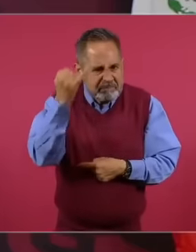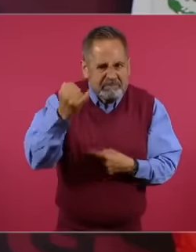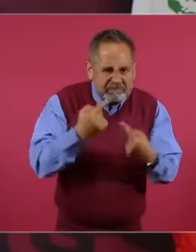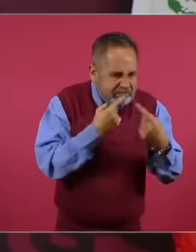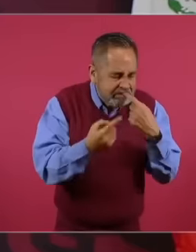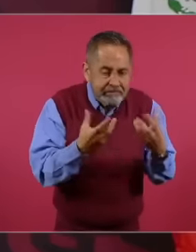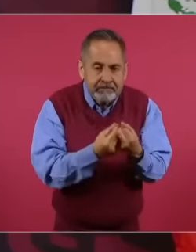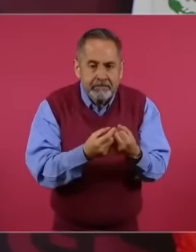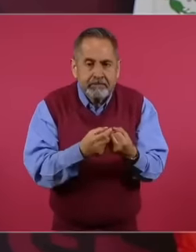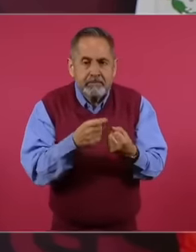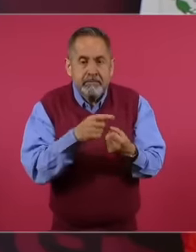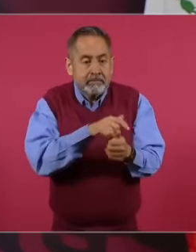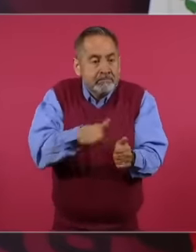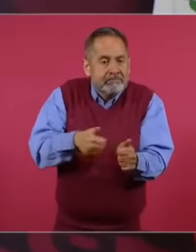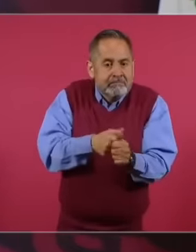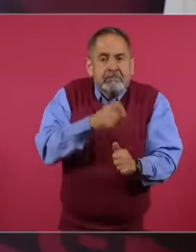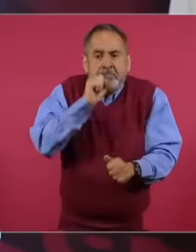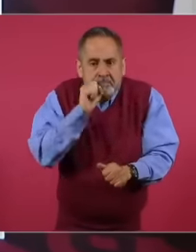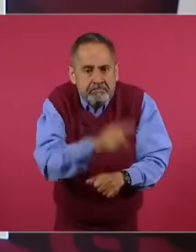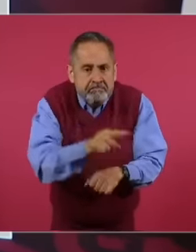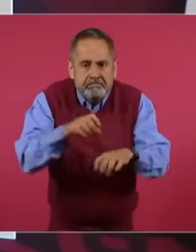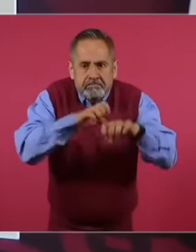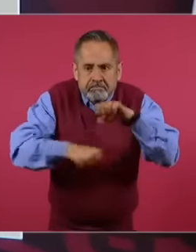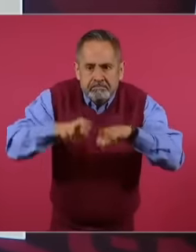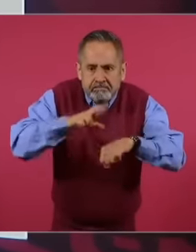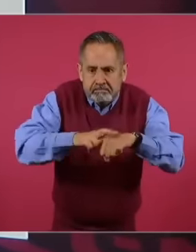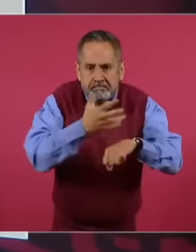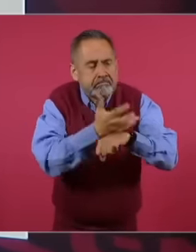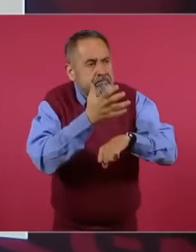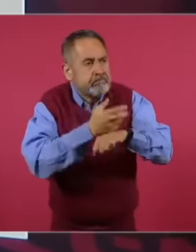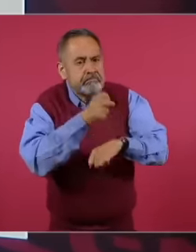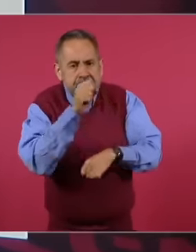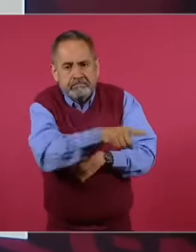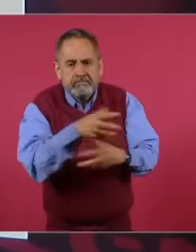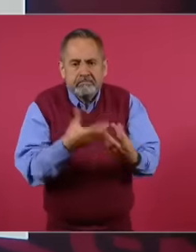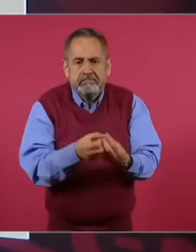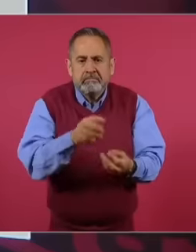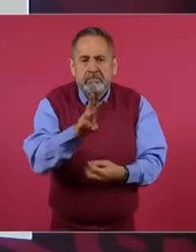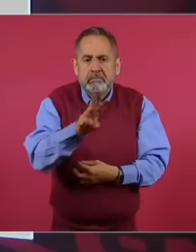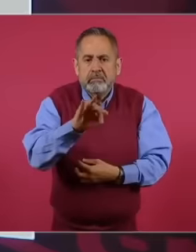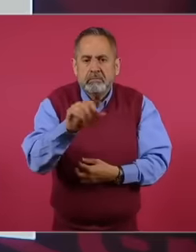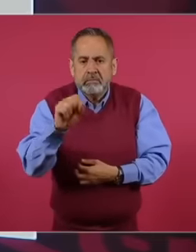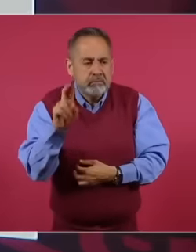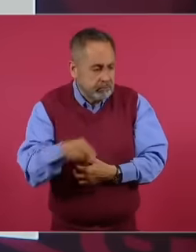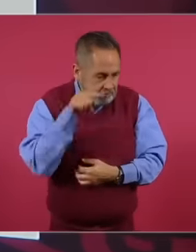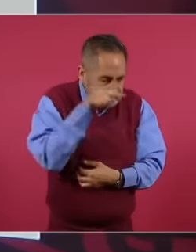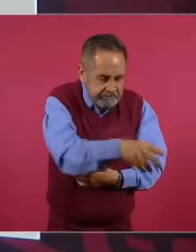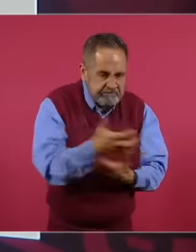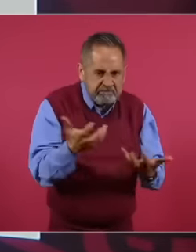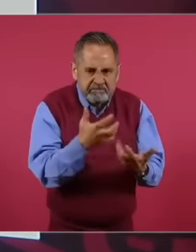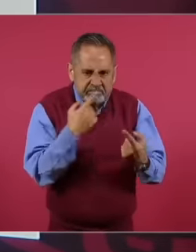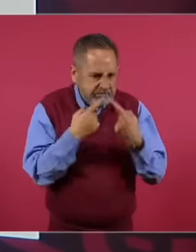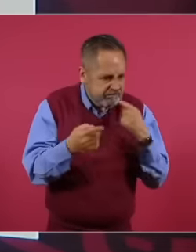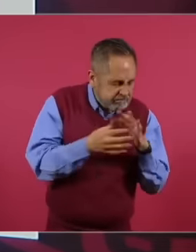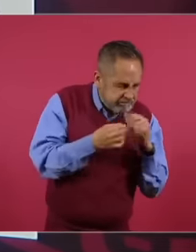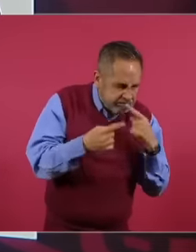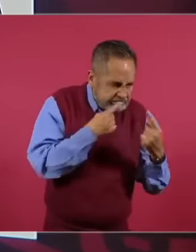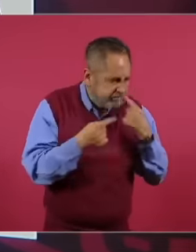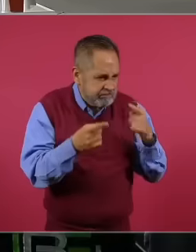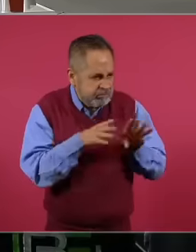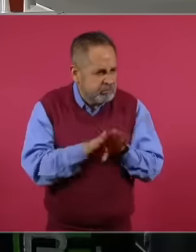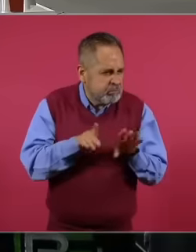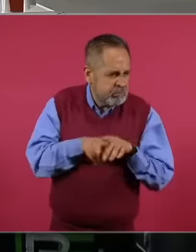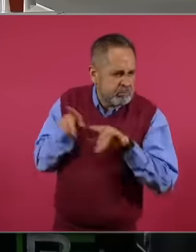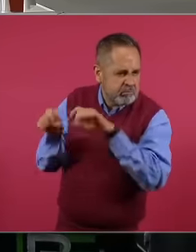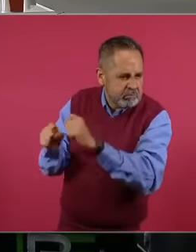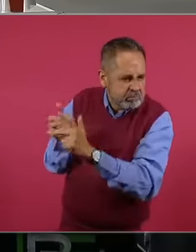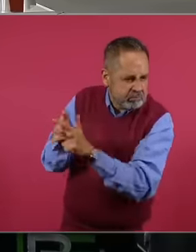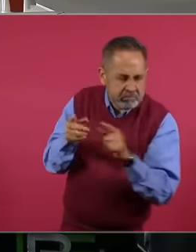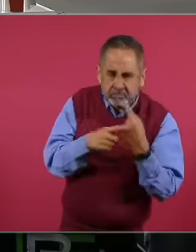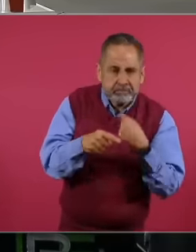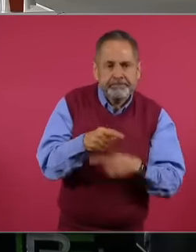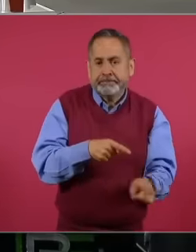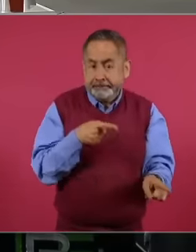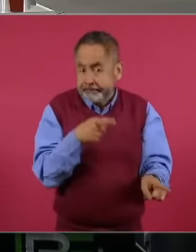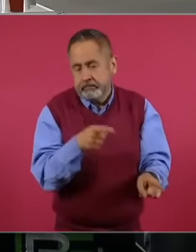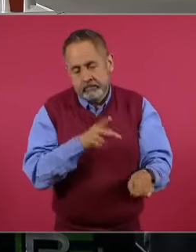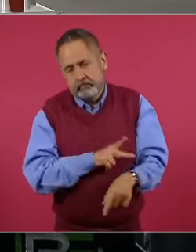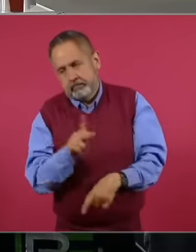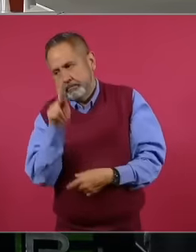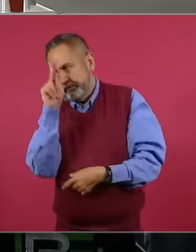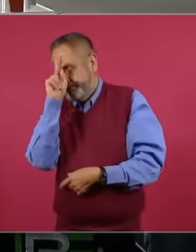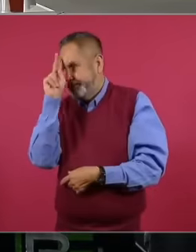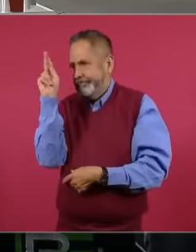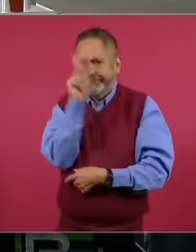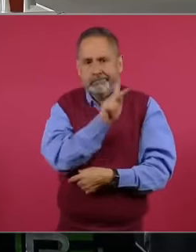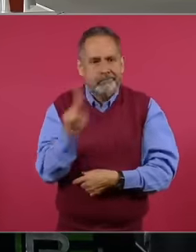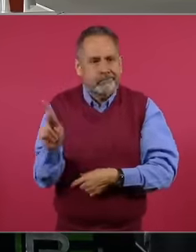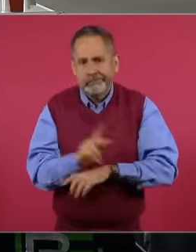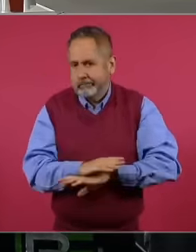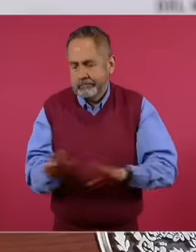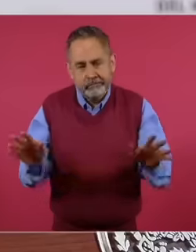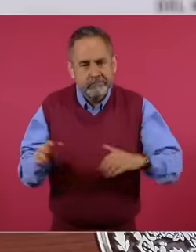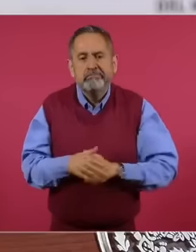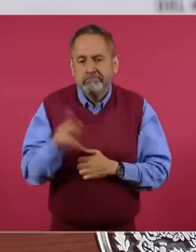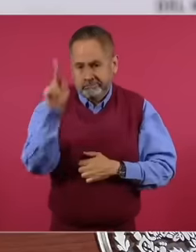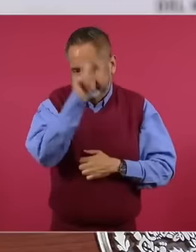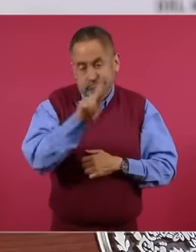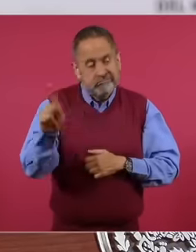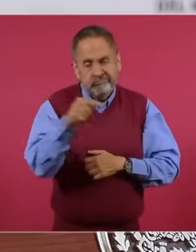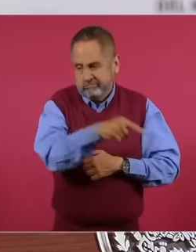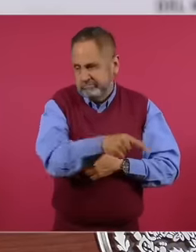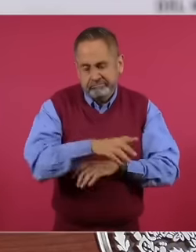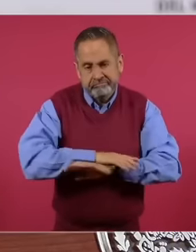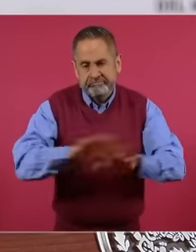he directed it to the United States ambassador in Mexico Wilson the worst the worst there has been and the